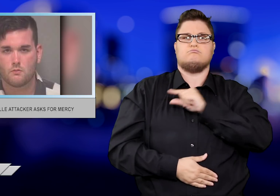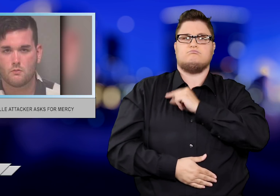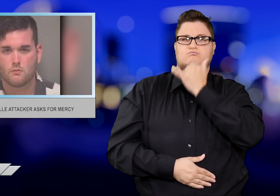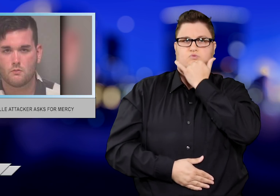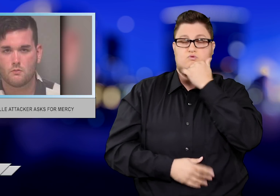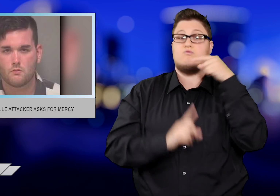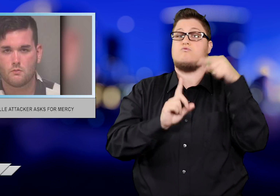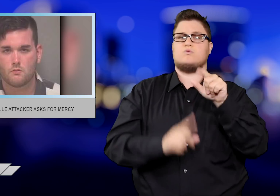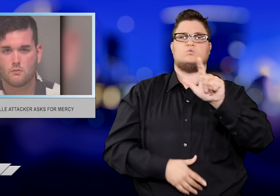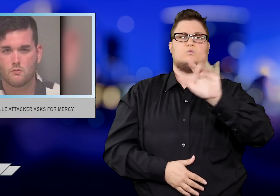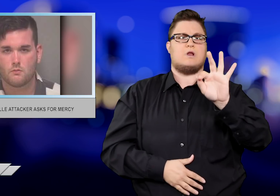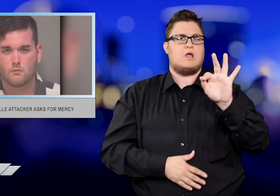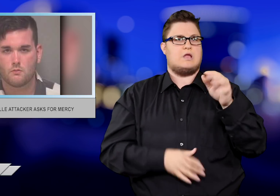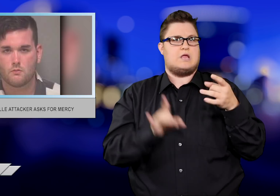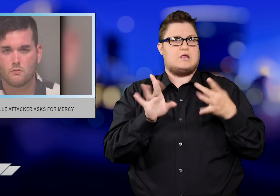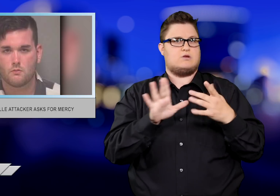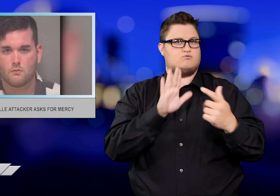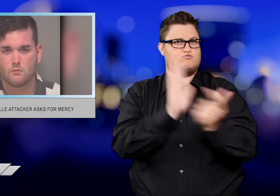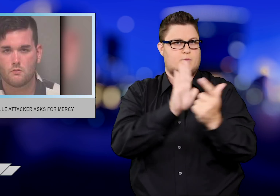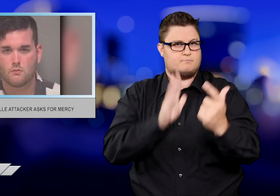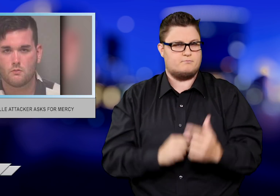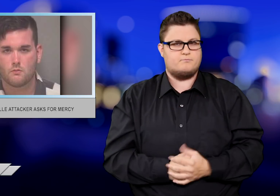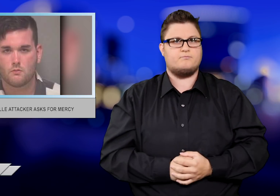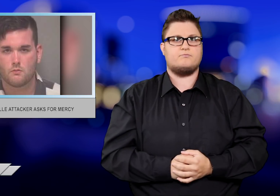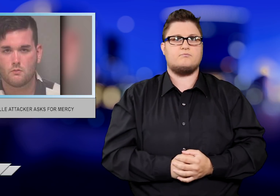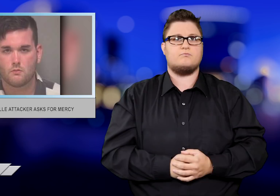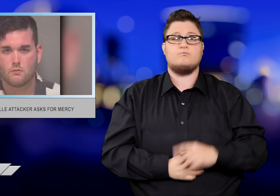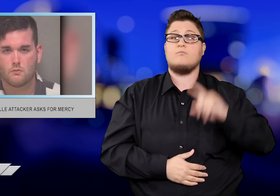the death penalty.